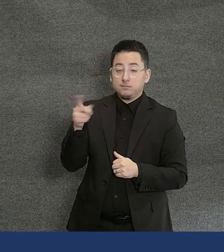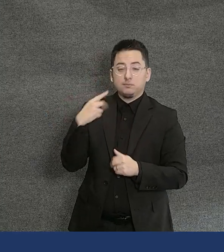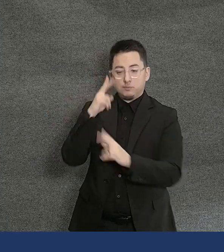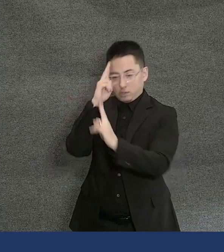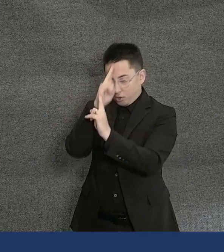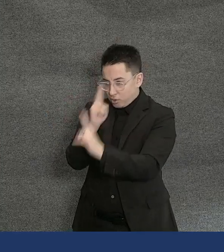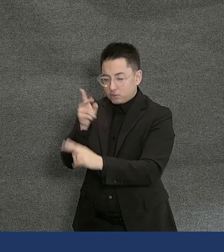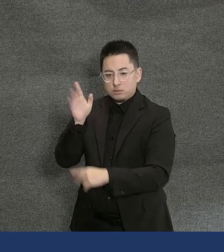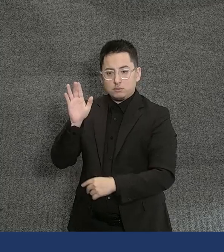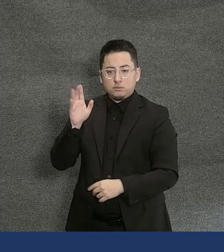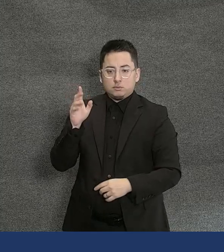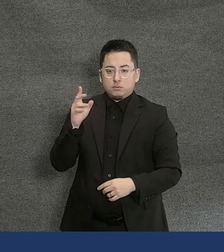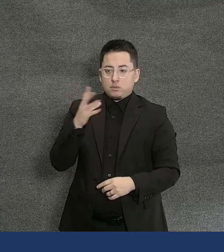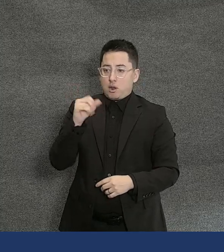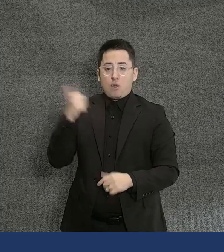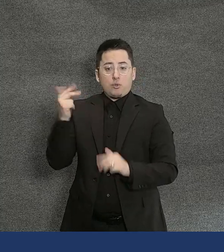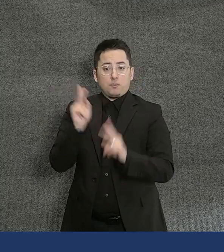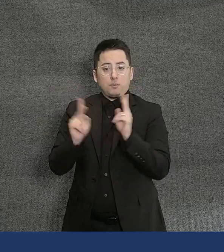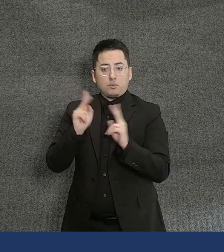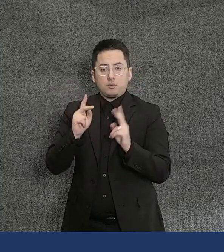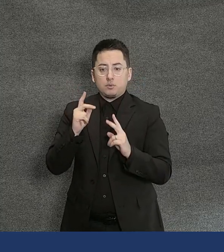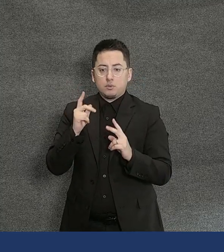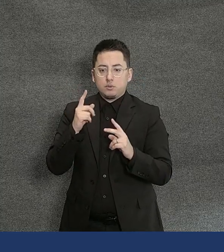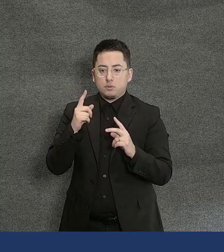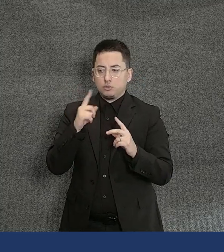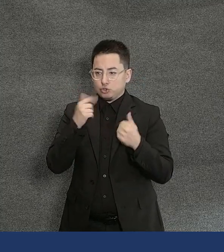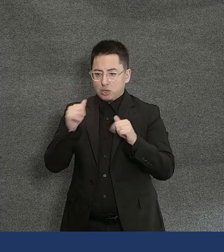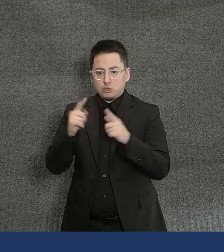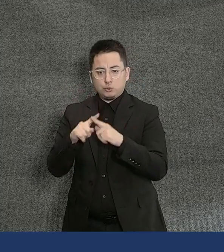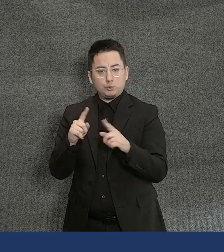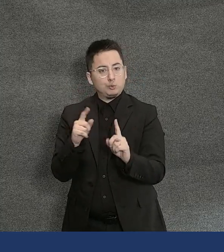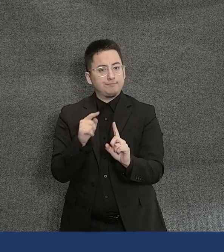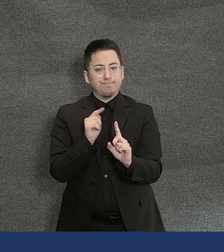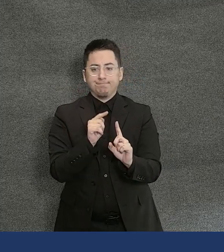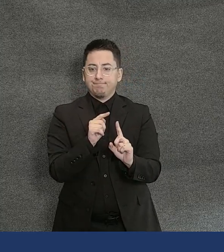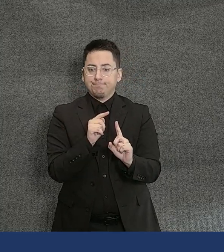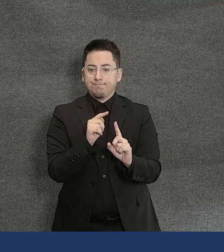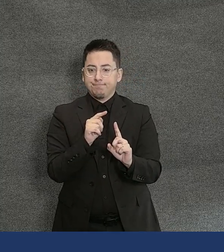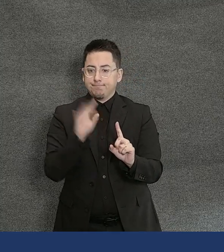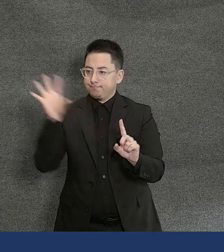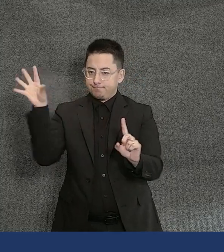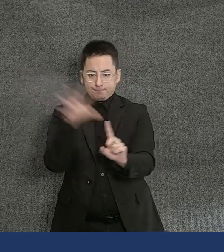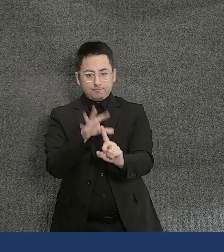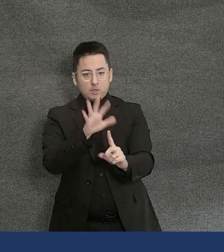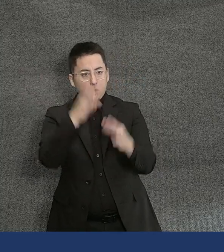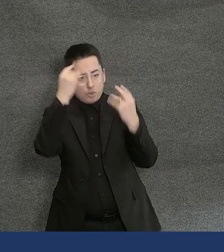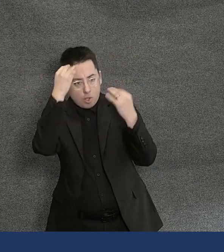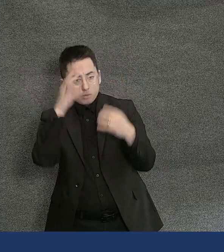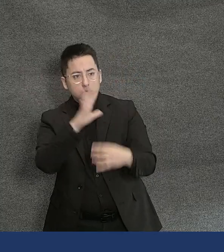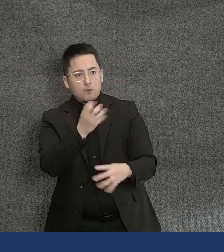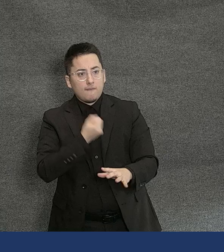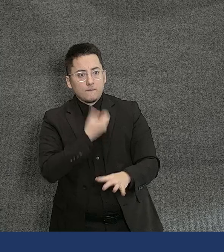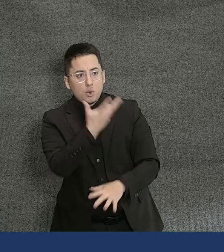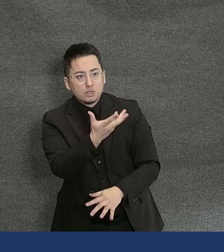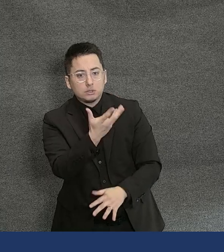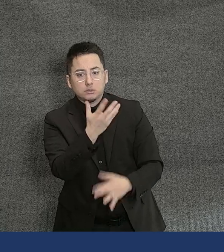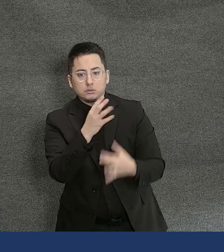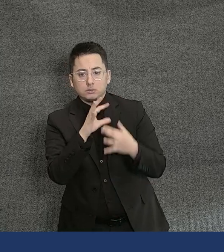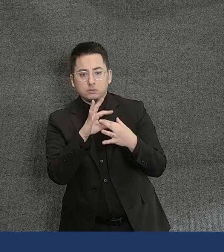that we can to uplift the voices of people in the disability community and those that commit their lives